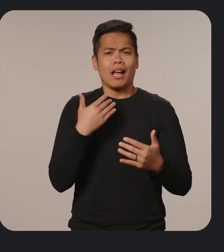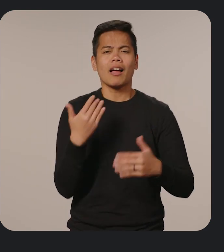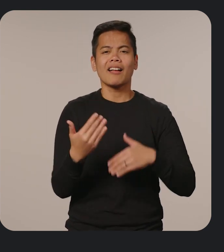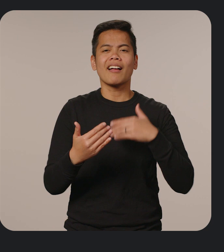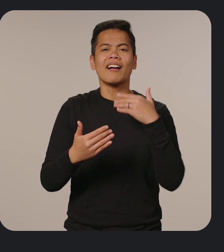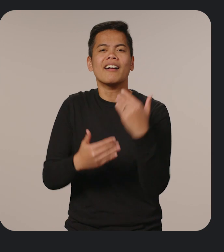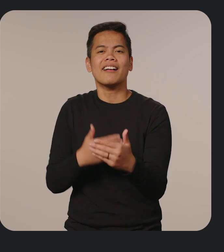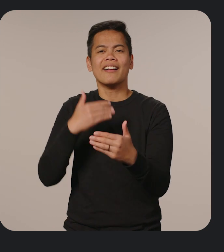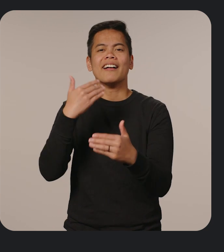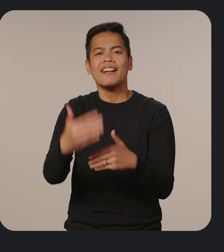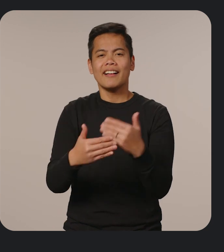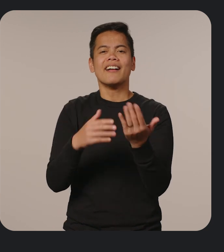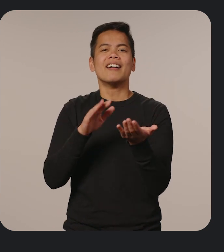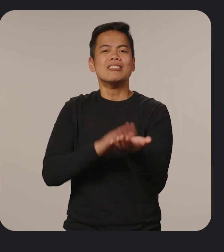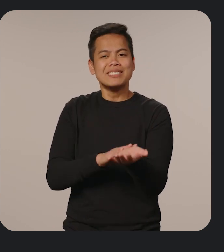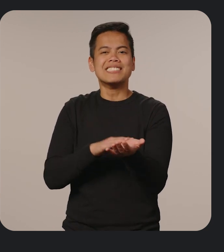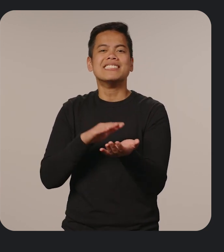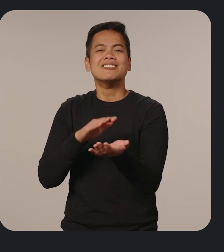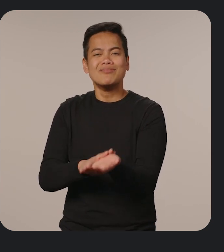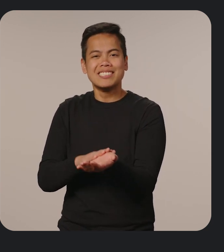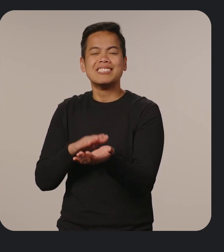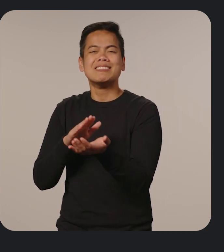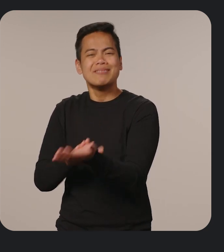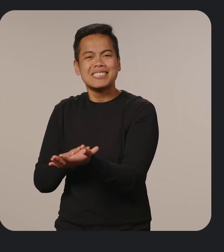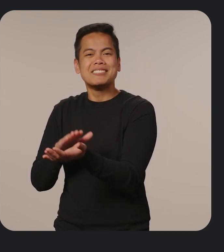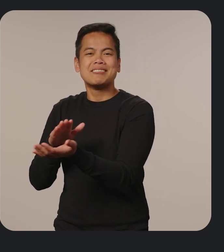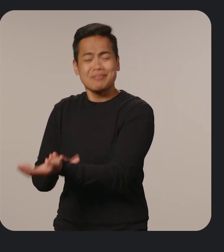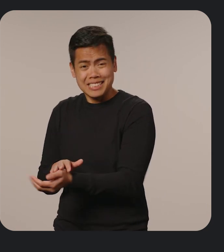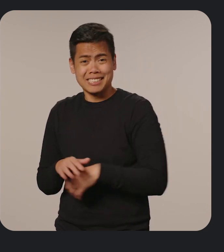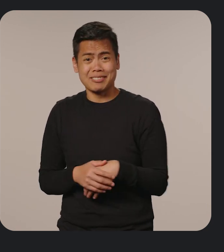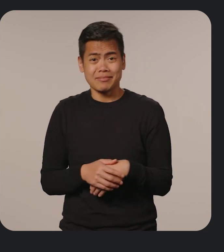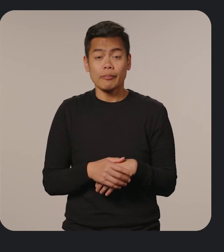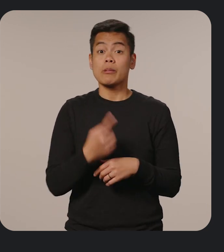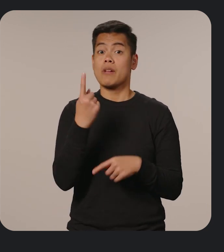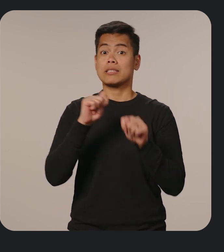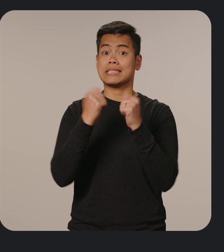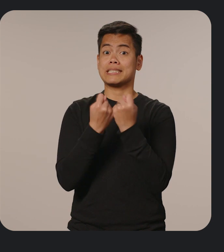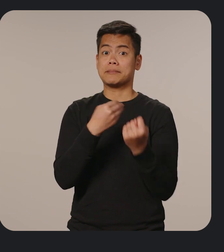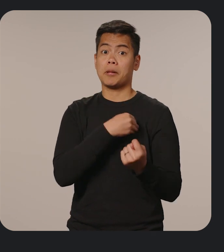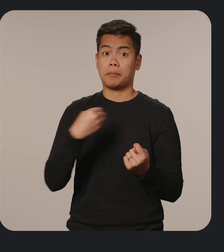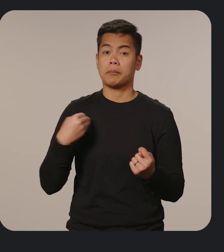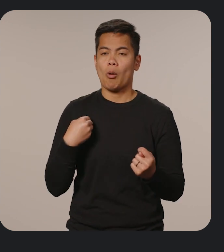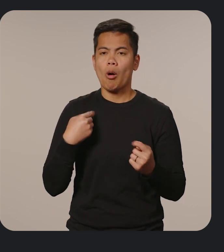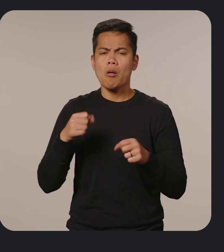for how we were pairing colors, and it was dope. Another one was asking why there can't be more than one kind